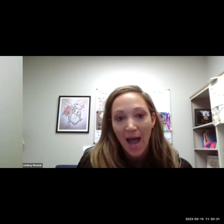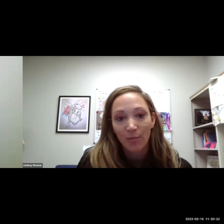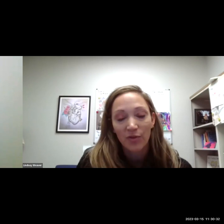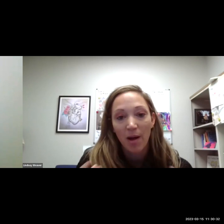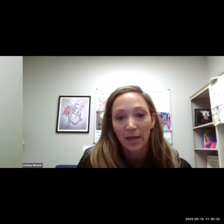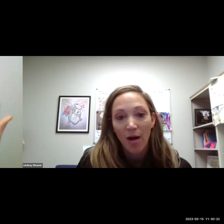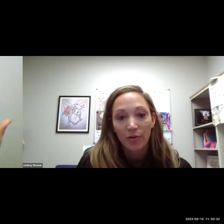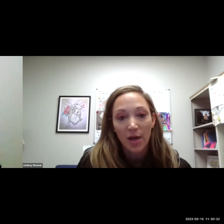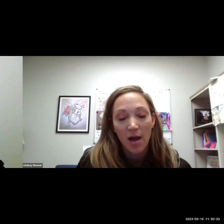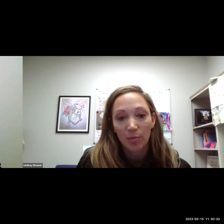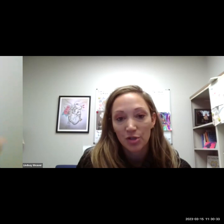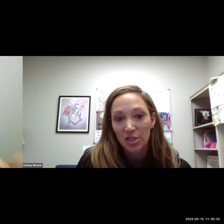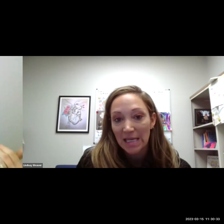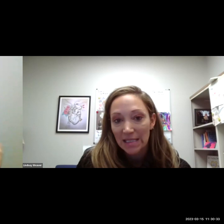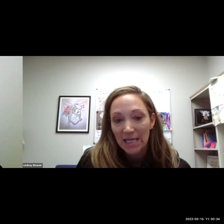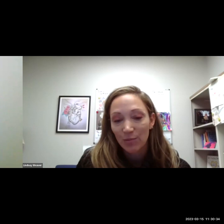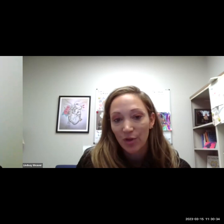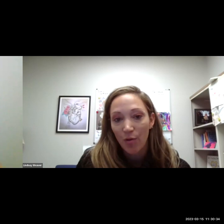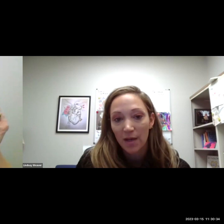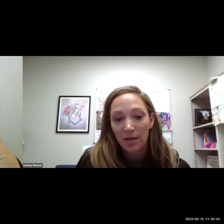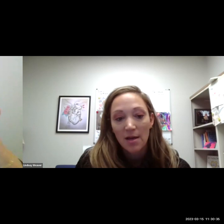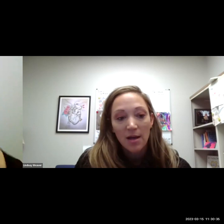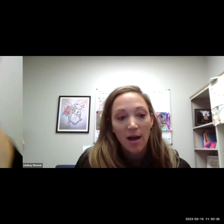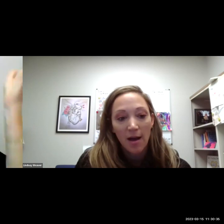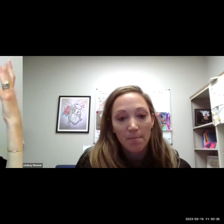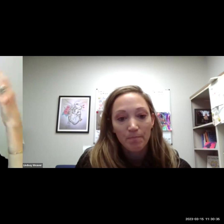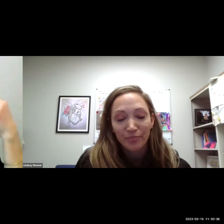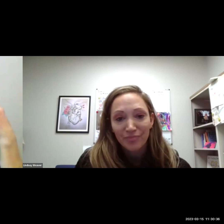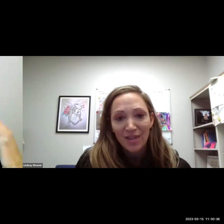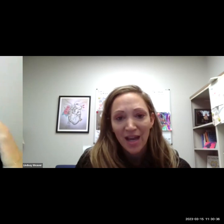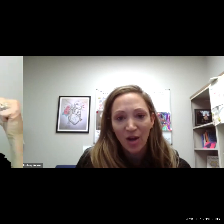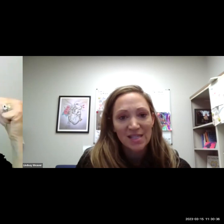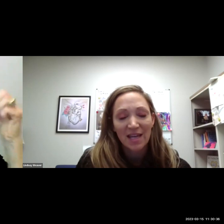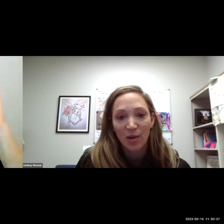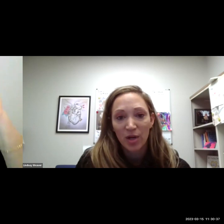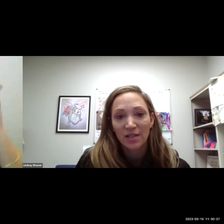we are at with the public health emergency ending with COVID. I'll just say that we are